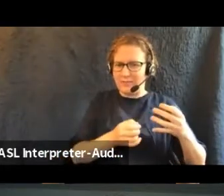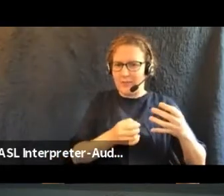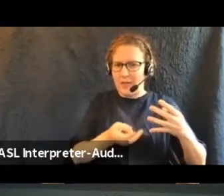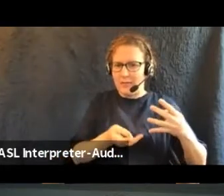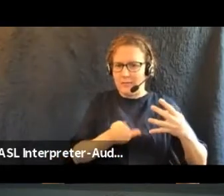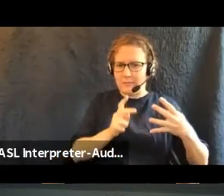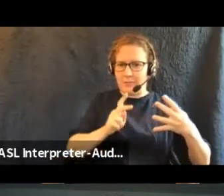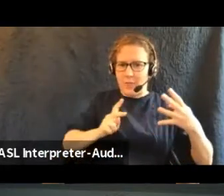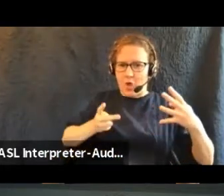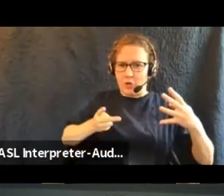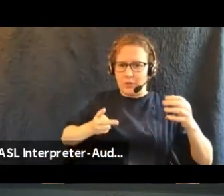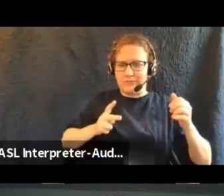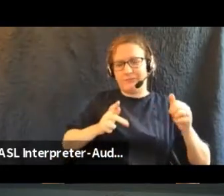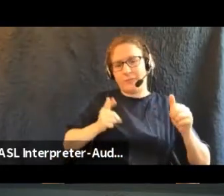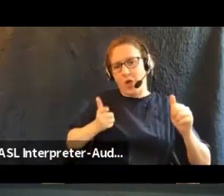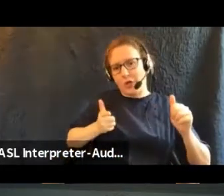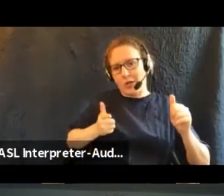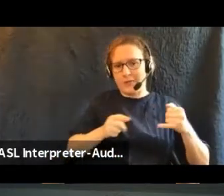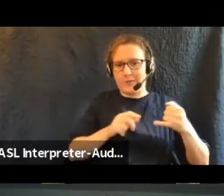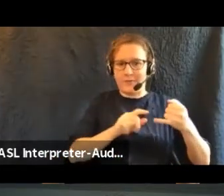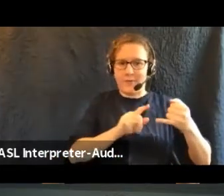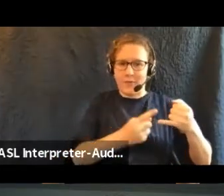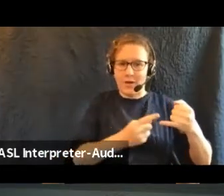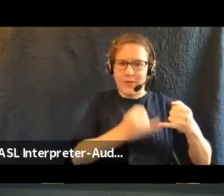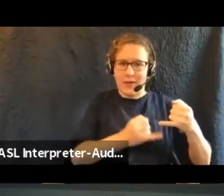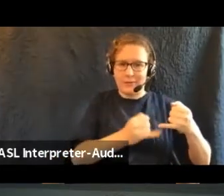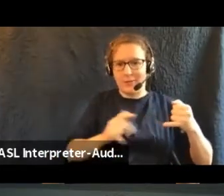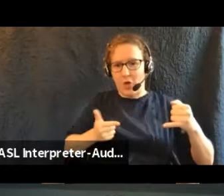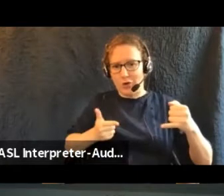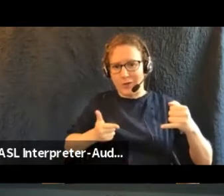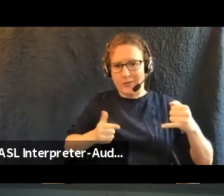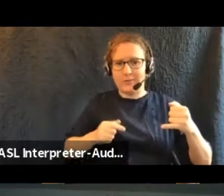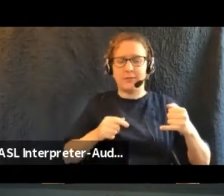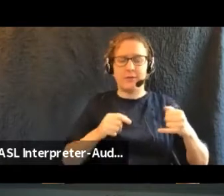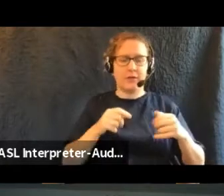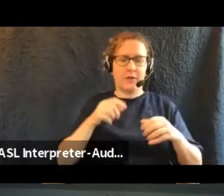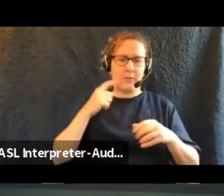program that happens in the United States every Summer, that happened around the time